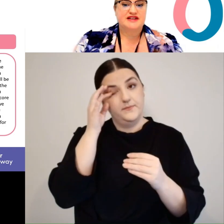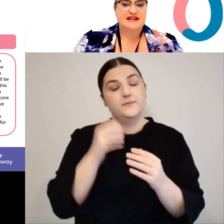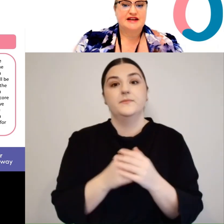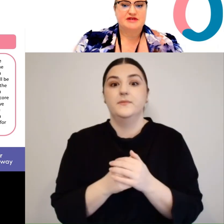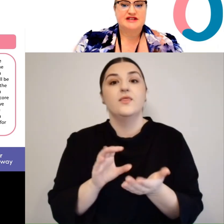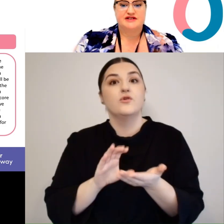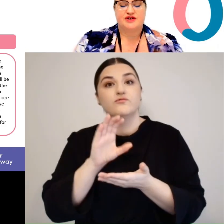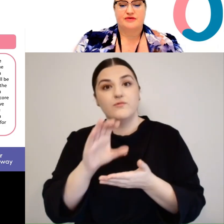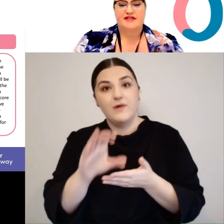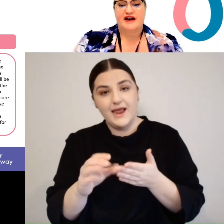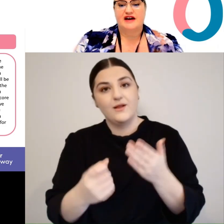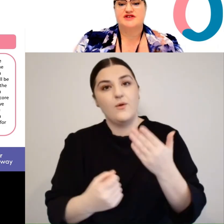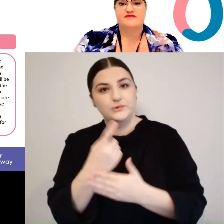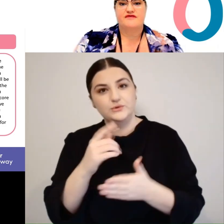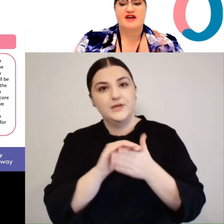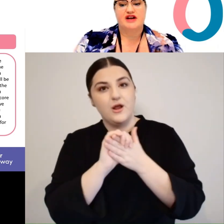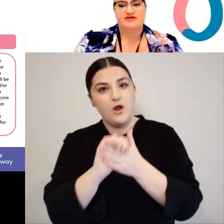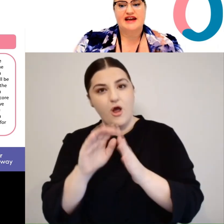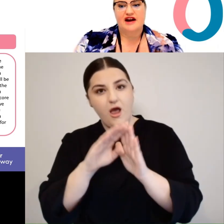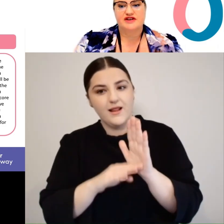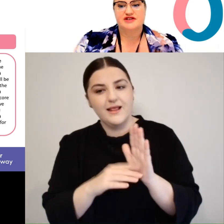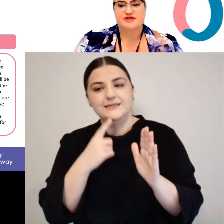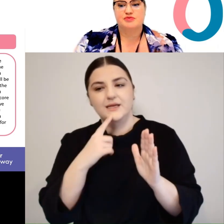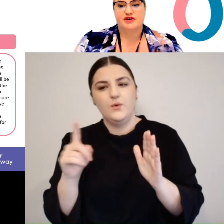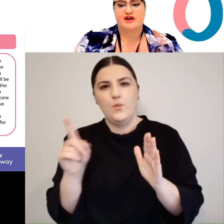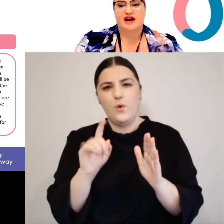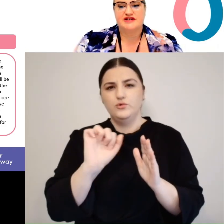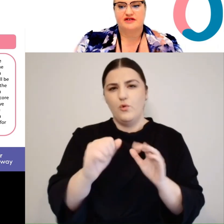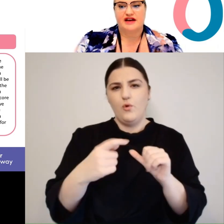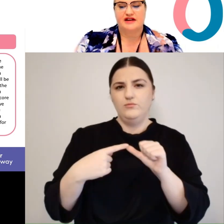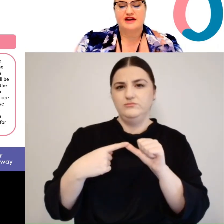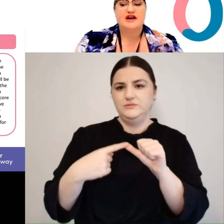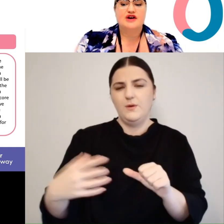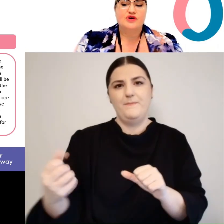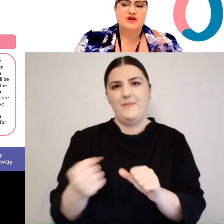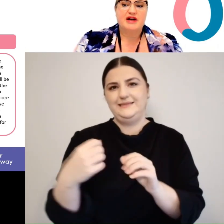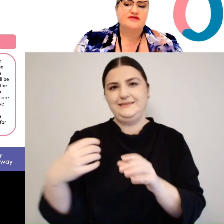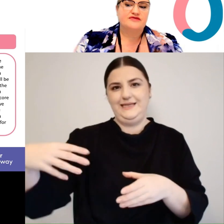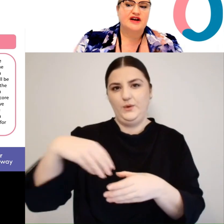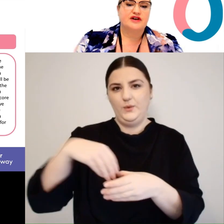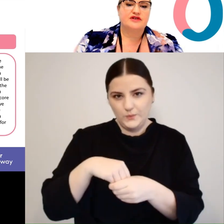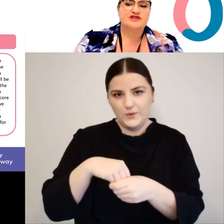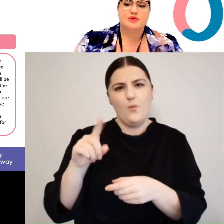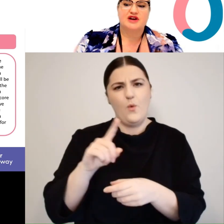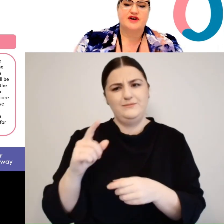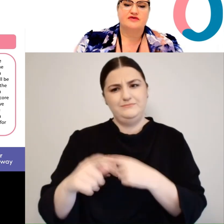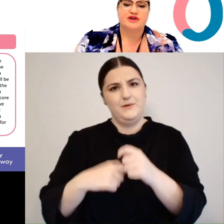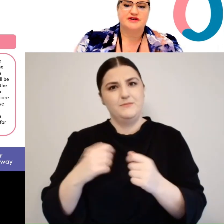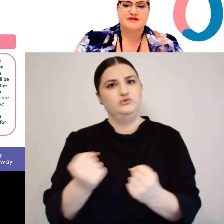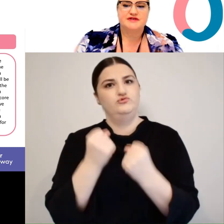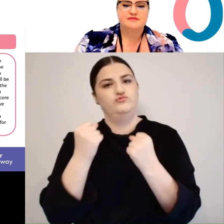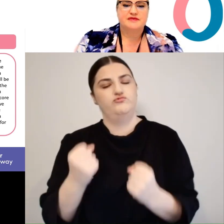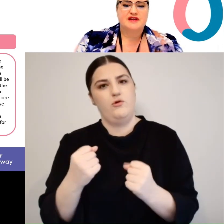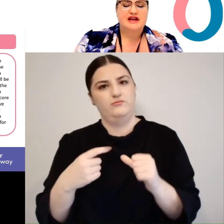Responses are limited to 3,500 characters per criterion or about 525 words.